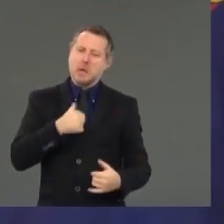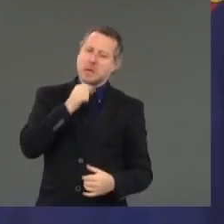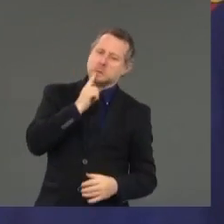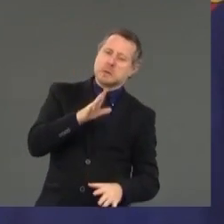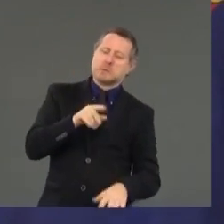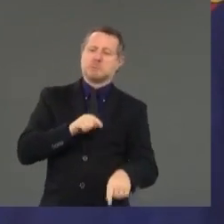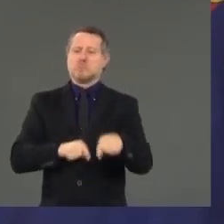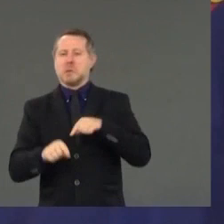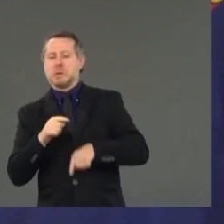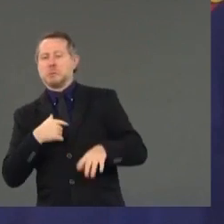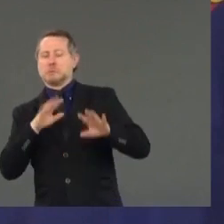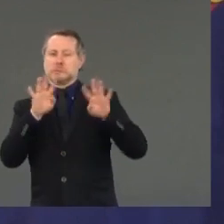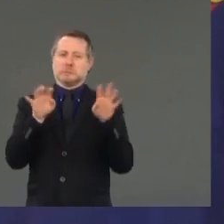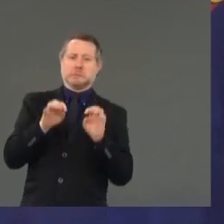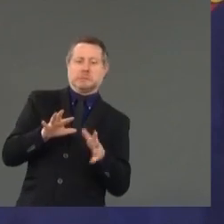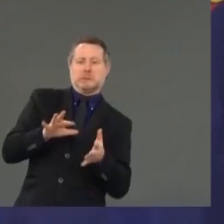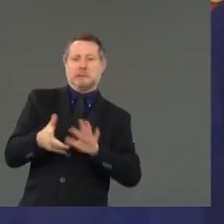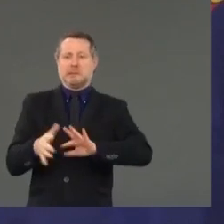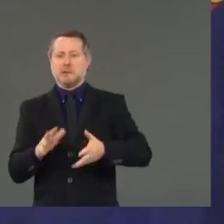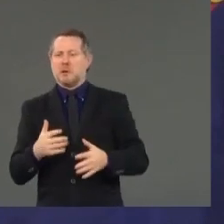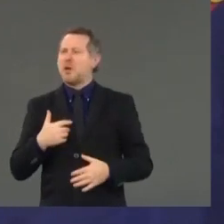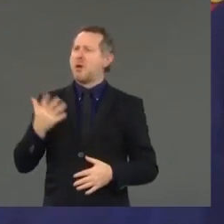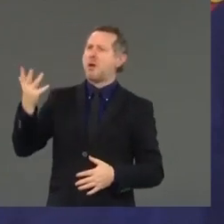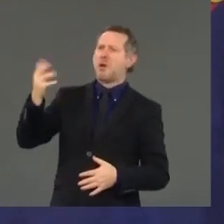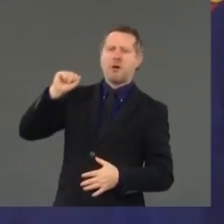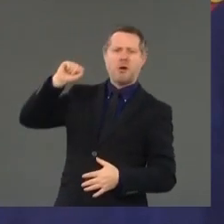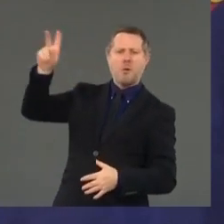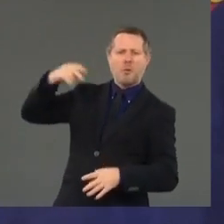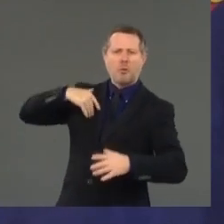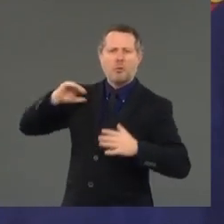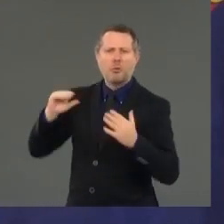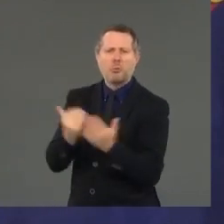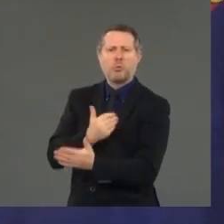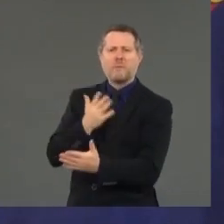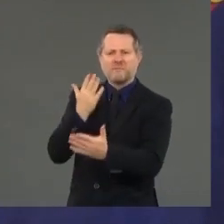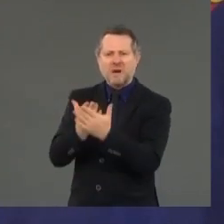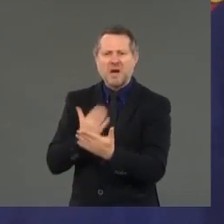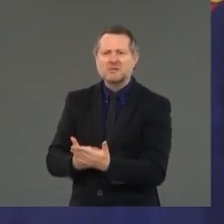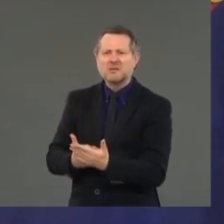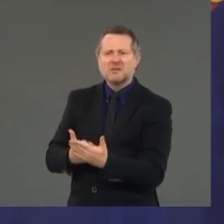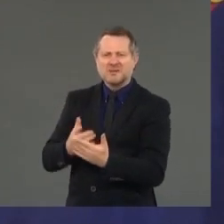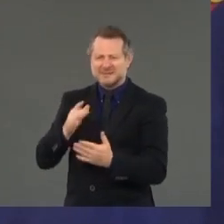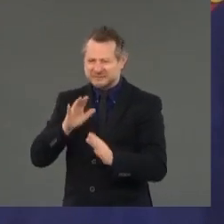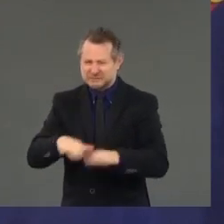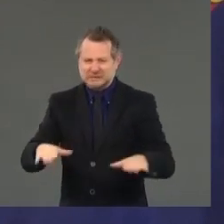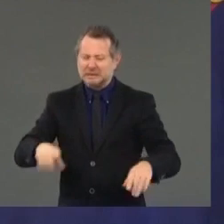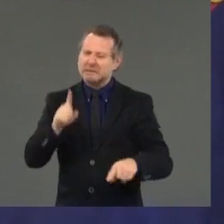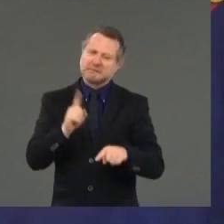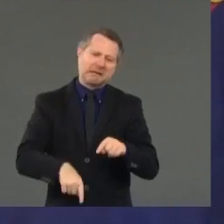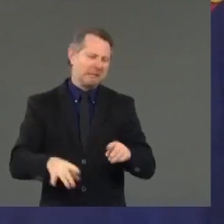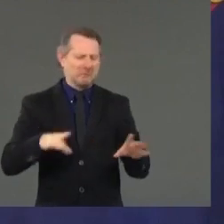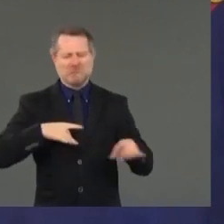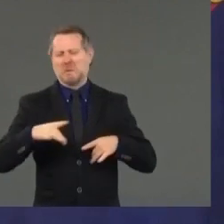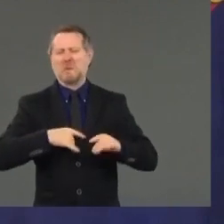YOU SAID IF THEY HAVE THE ANTIBODIES THEY WERE IMMUNE. YEAH, BUT NOW WE'RE NOT SO SURE. OKAY.